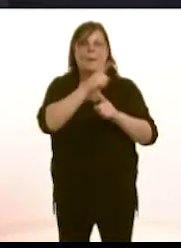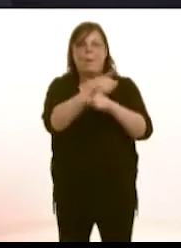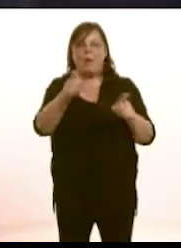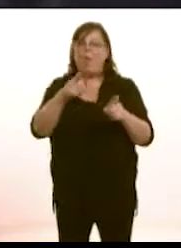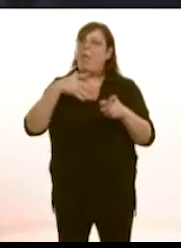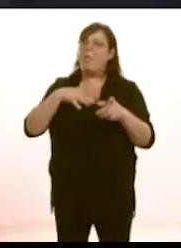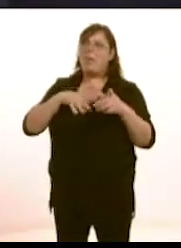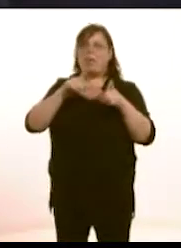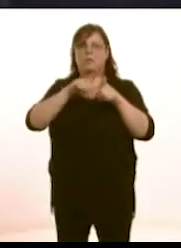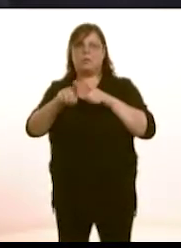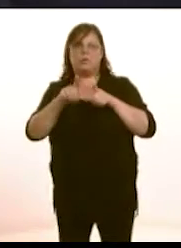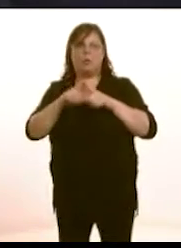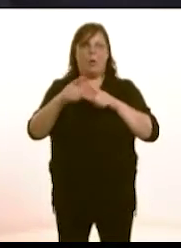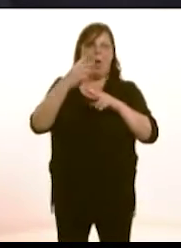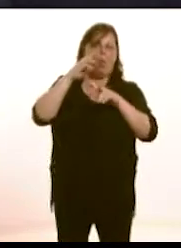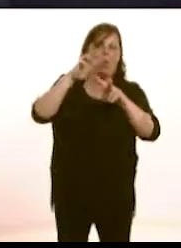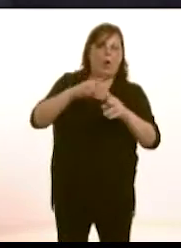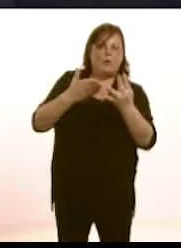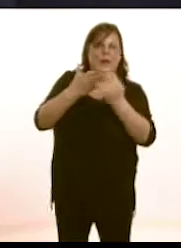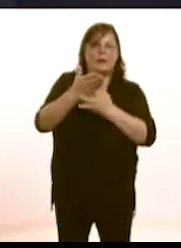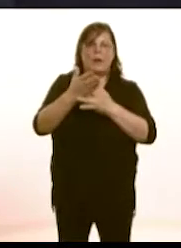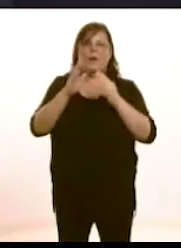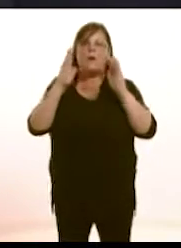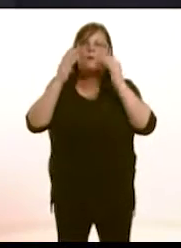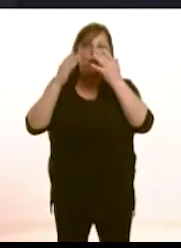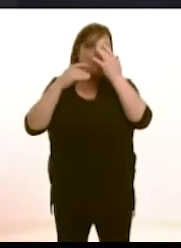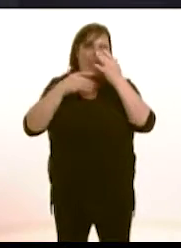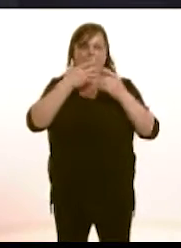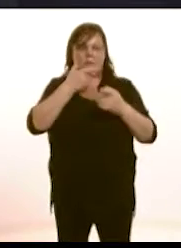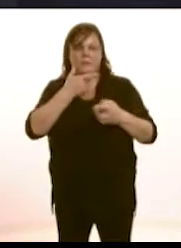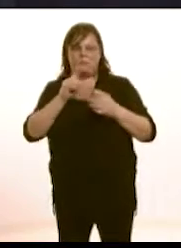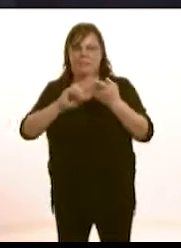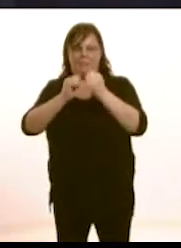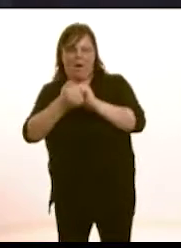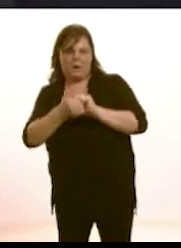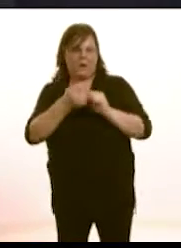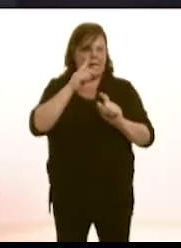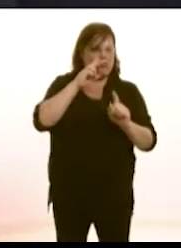as social media, spying on them online and stopping them from socialisingóand offenders